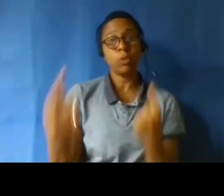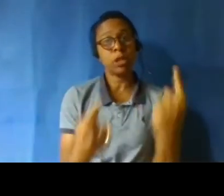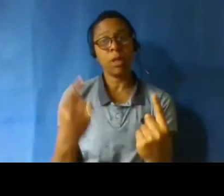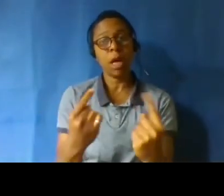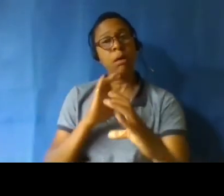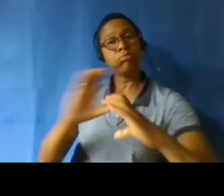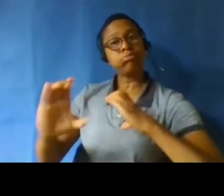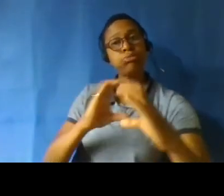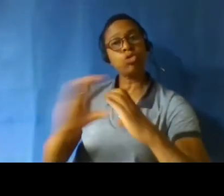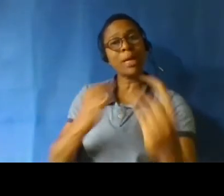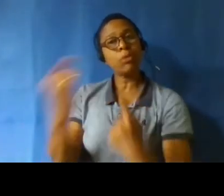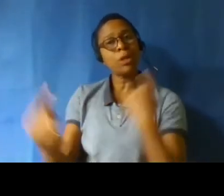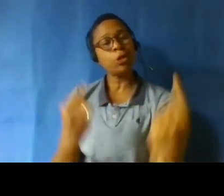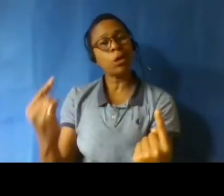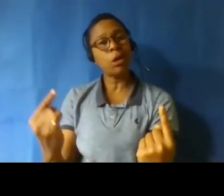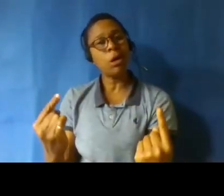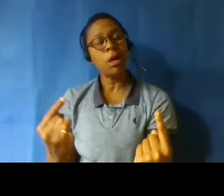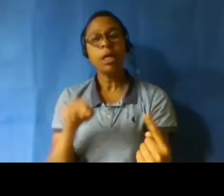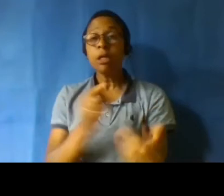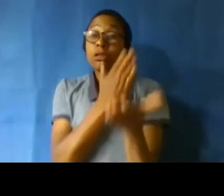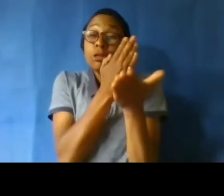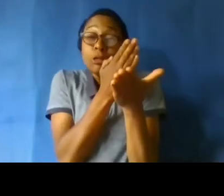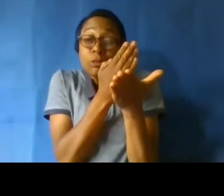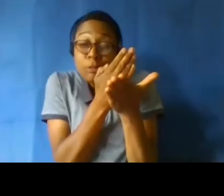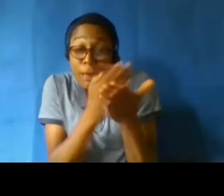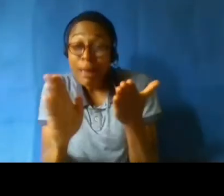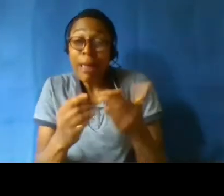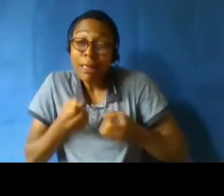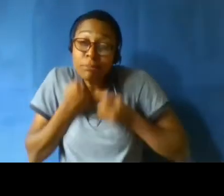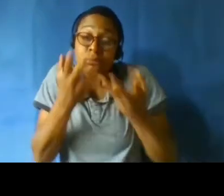that this part of the video doesn't symbolize anything her physical play